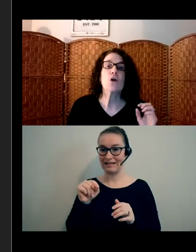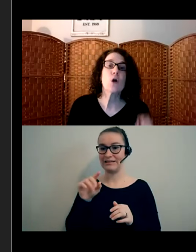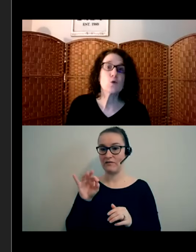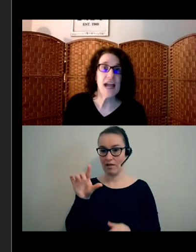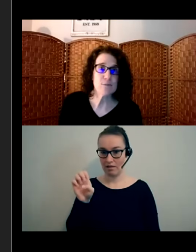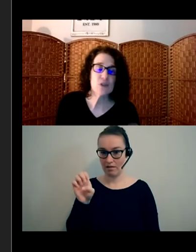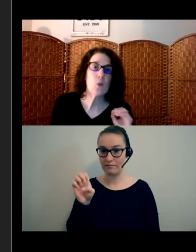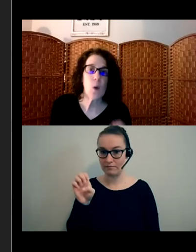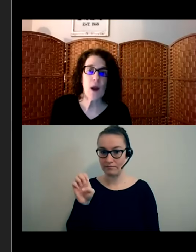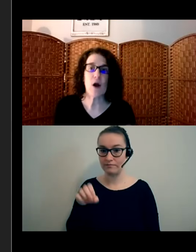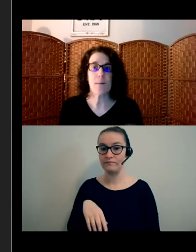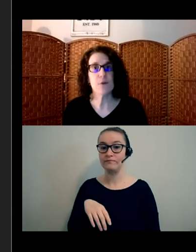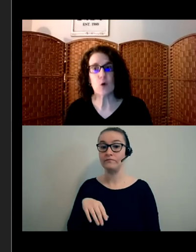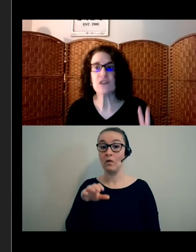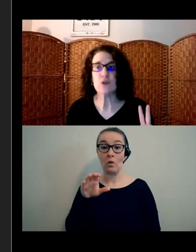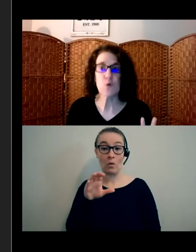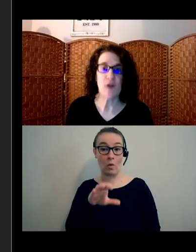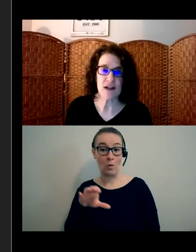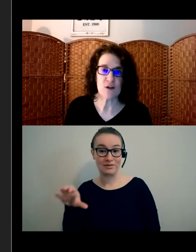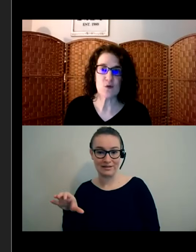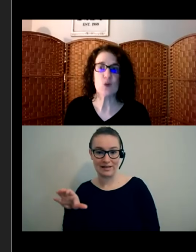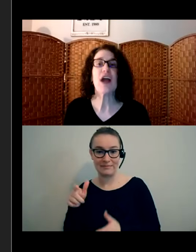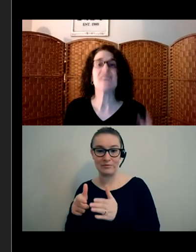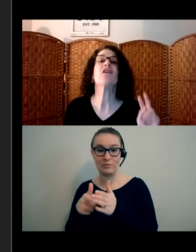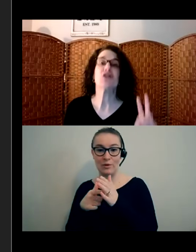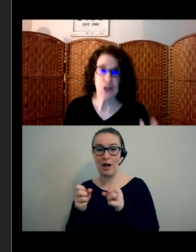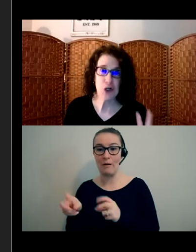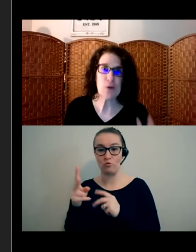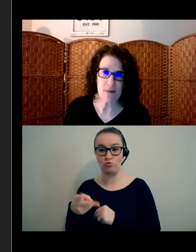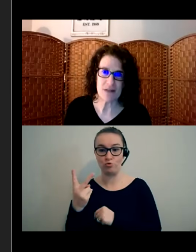Closed captions require uploading two files, which has two problems.